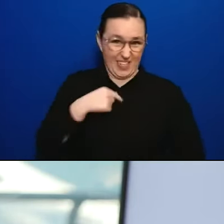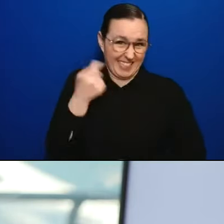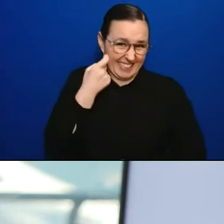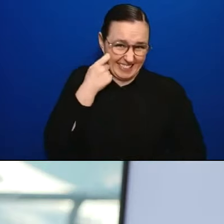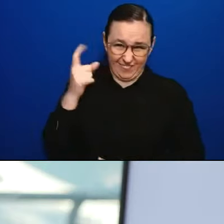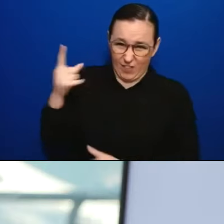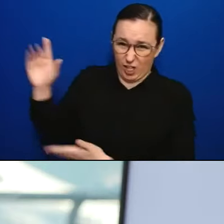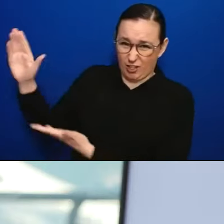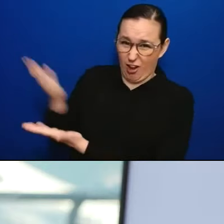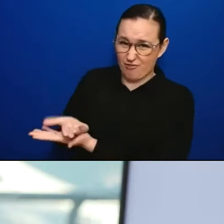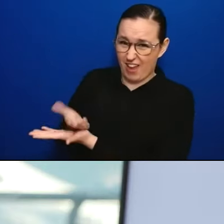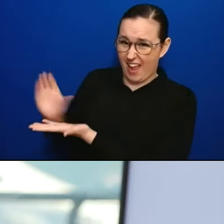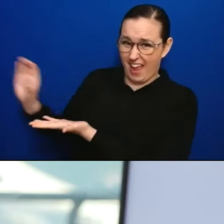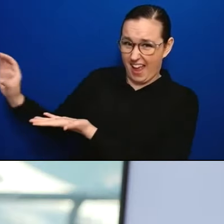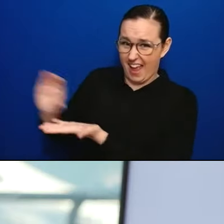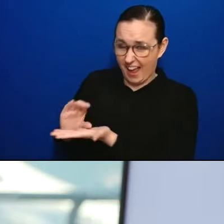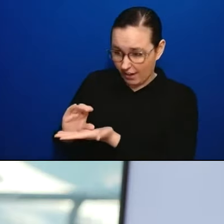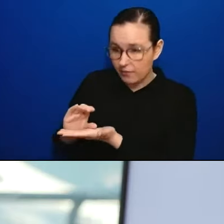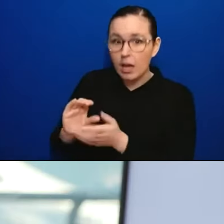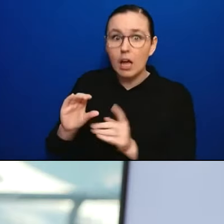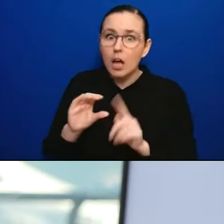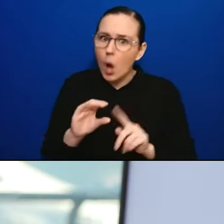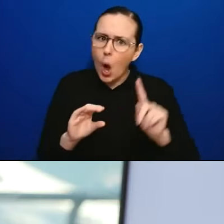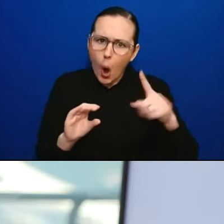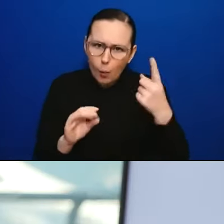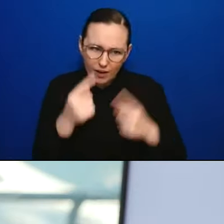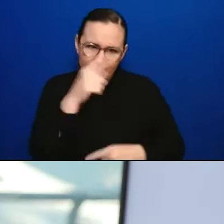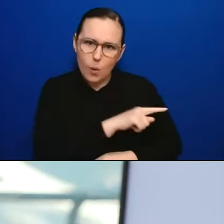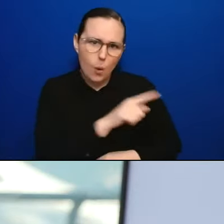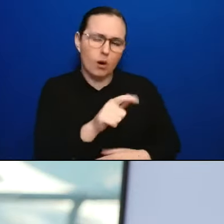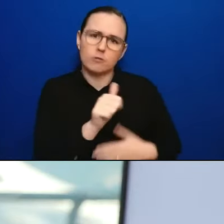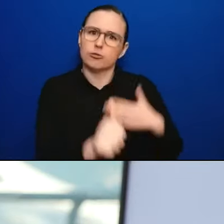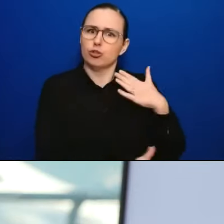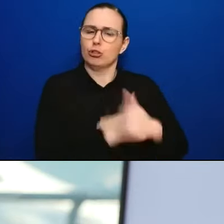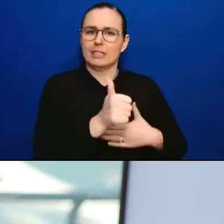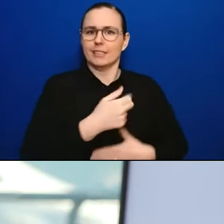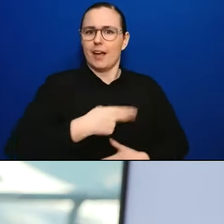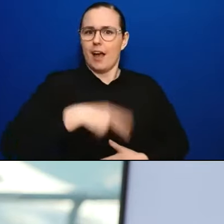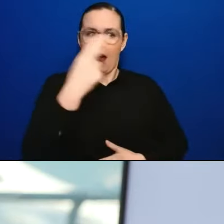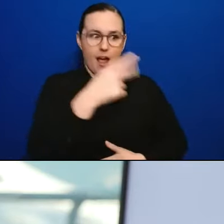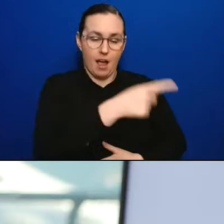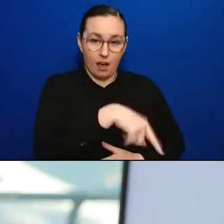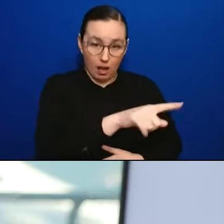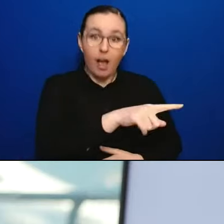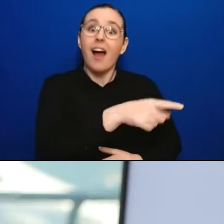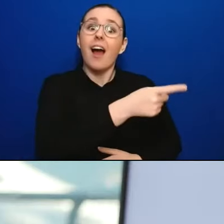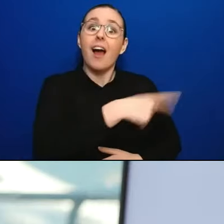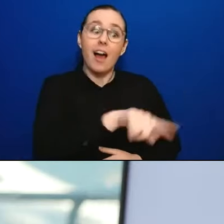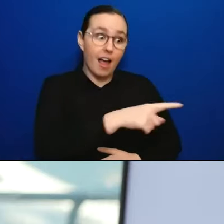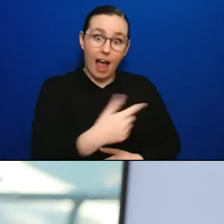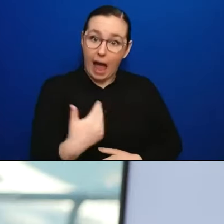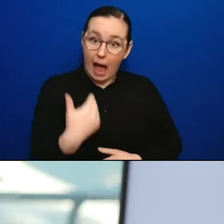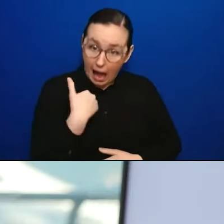people who are for this very initial supply of medication who are most at risk and who we